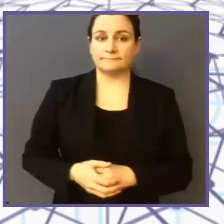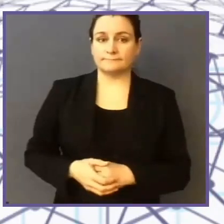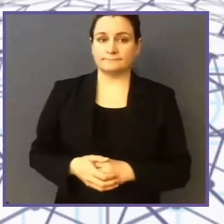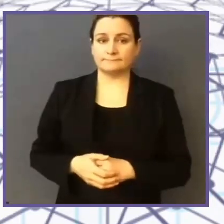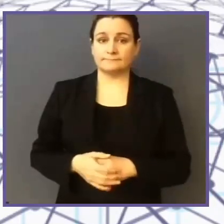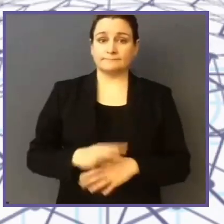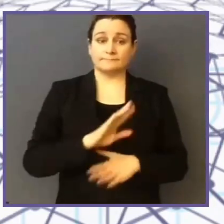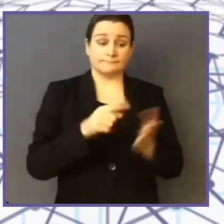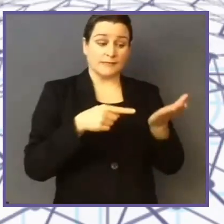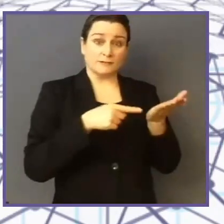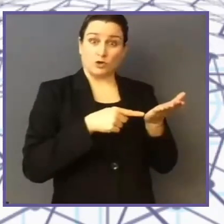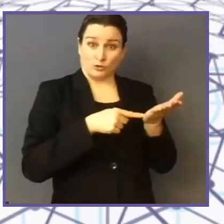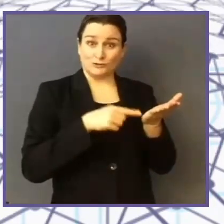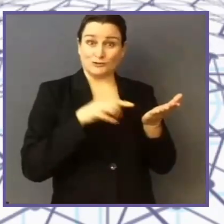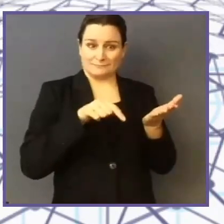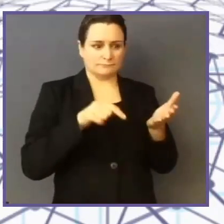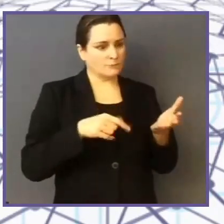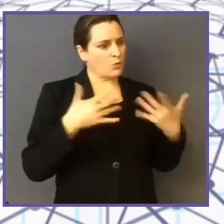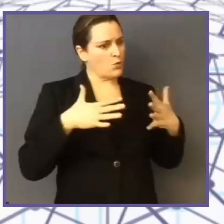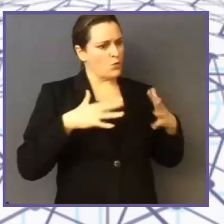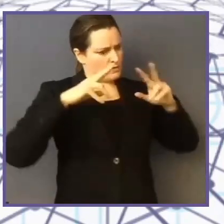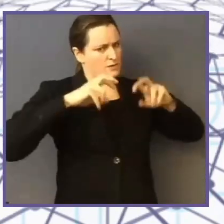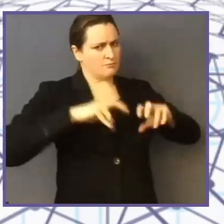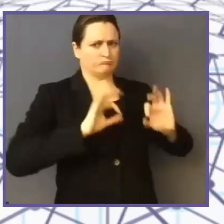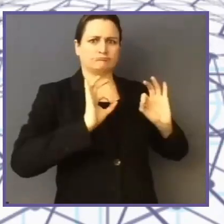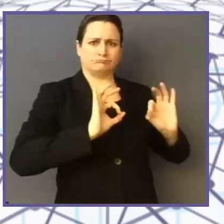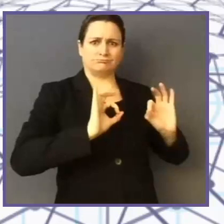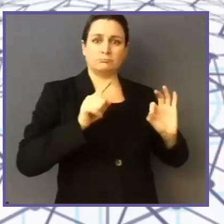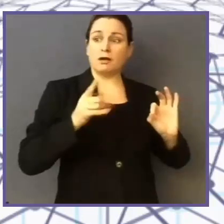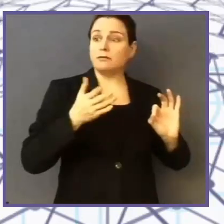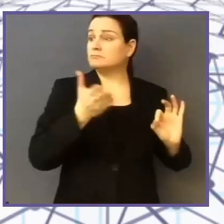We believe that knowledge is power.